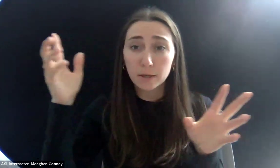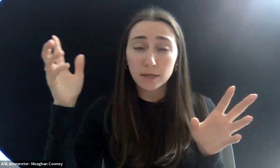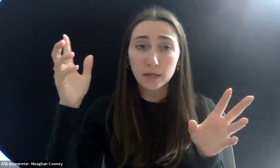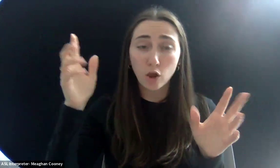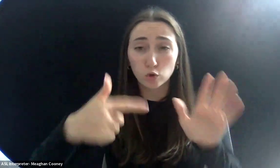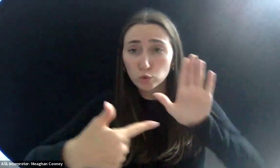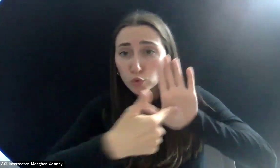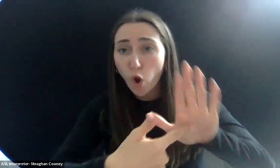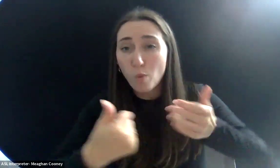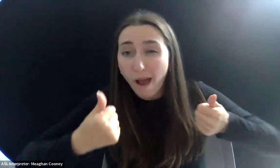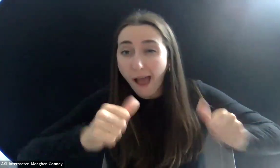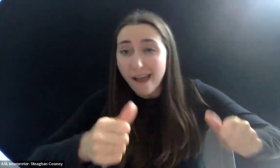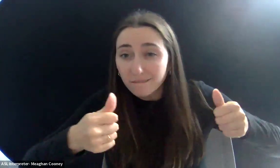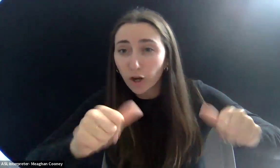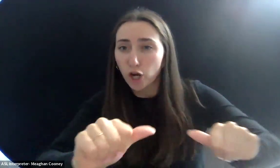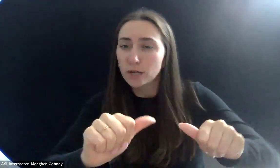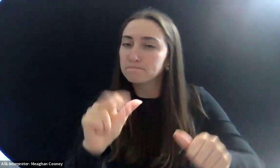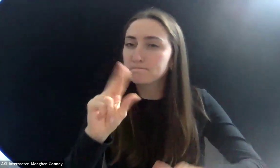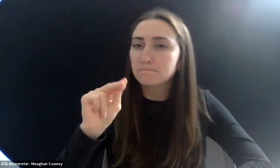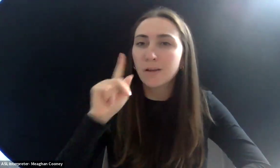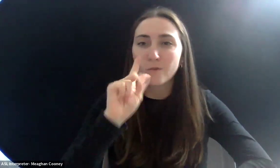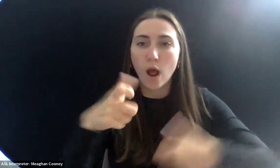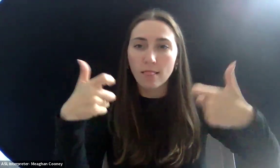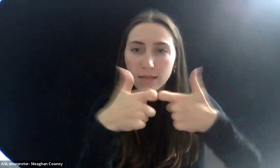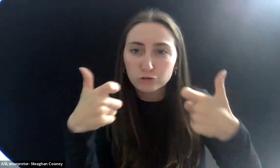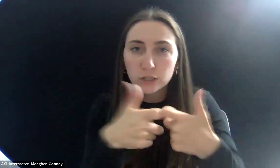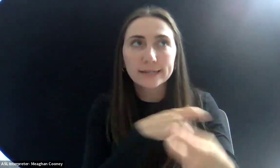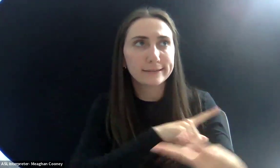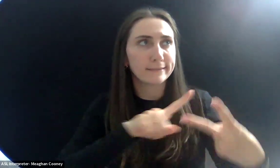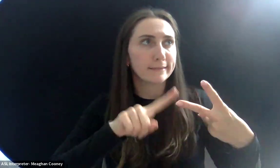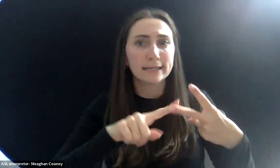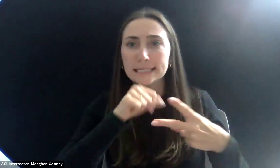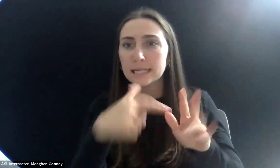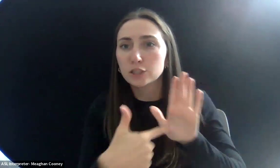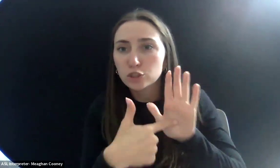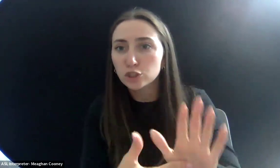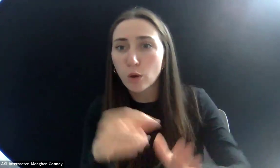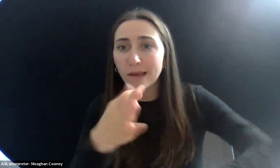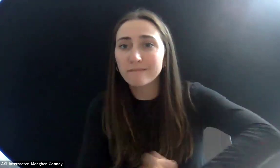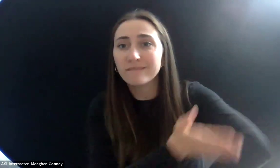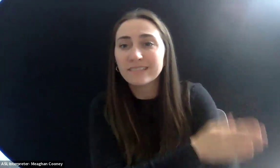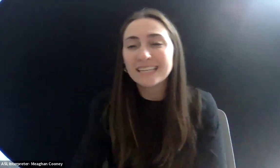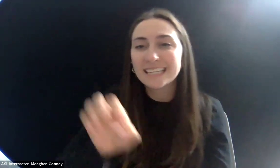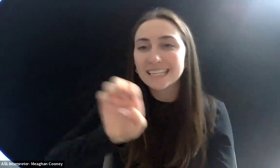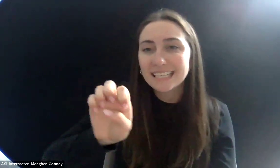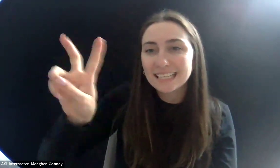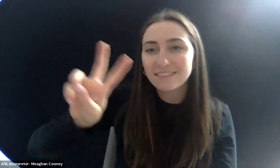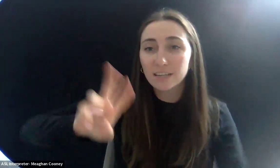efforts towards electrification, it doesn't capture efforts towards EV readiness, things of that nature.